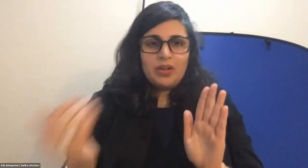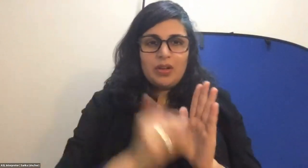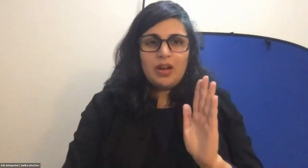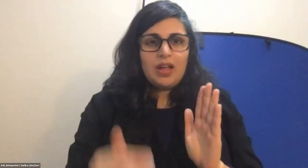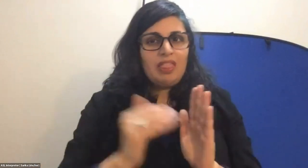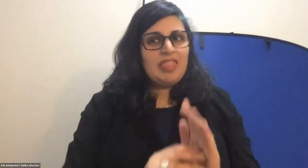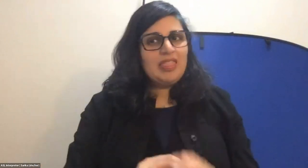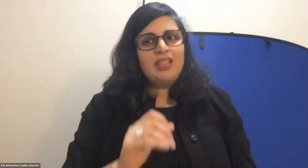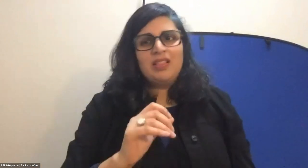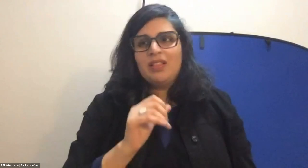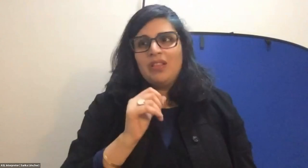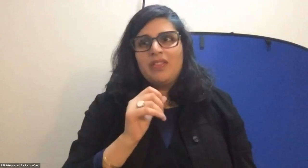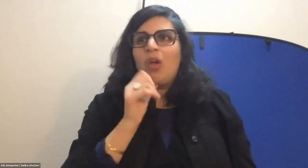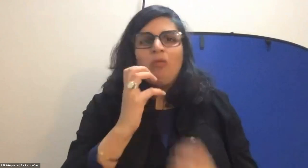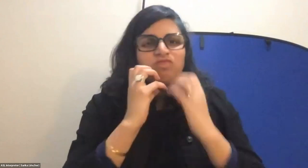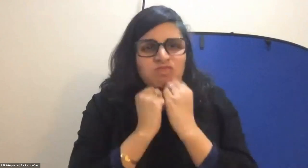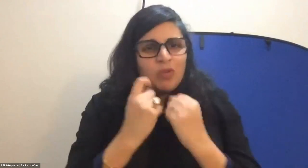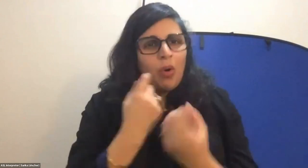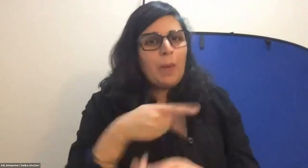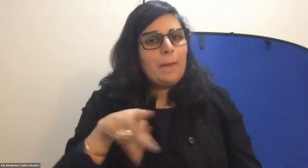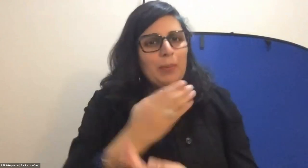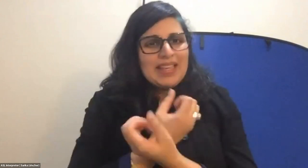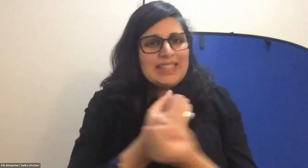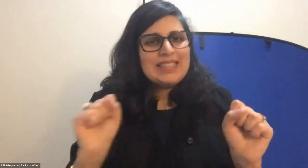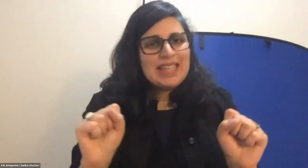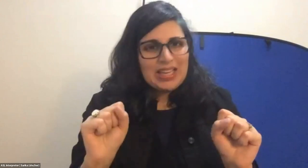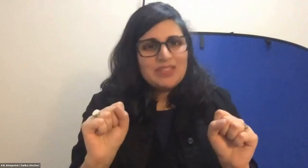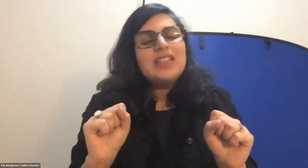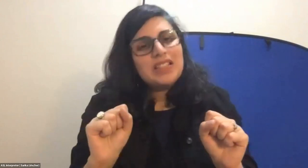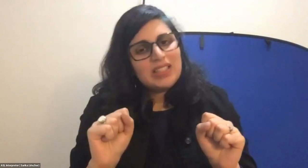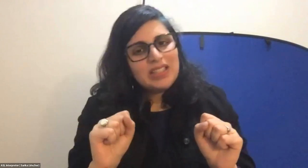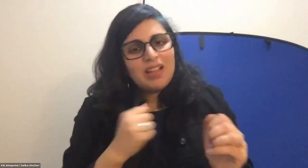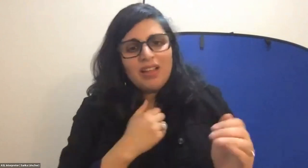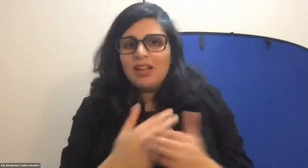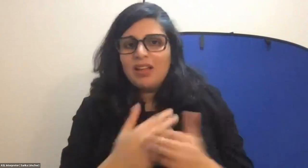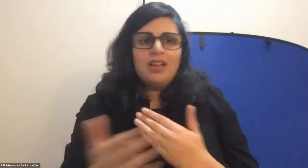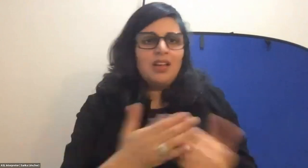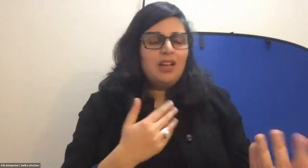homes. Not only is it harmful to our city. But shown us time and time again they have a disregard